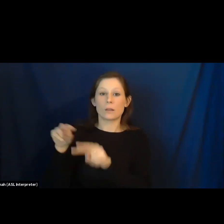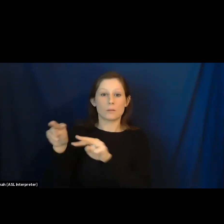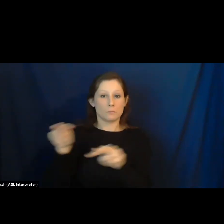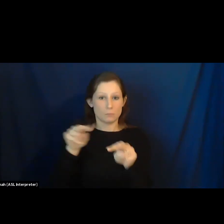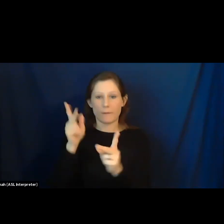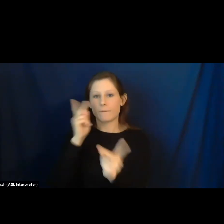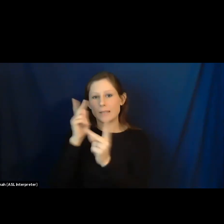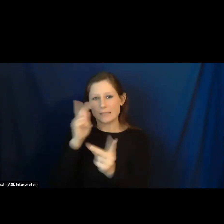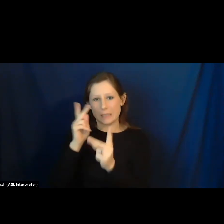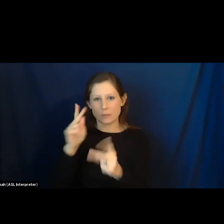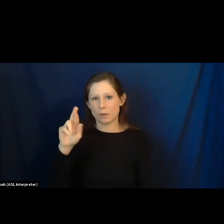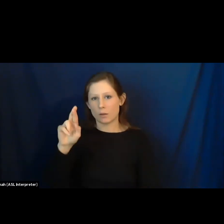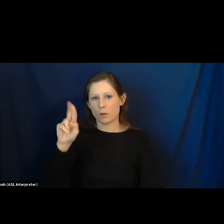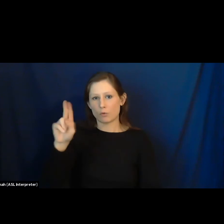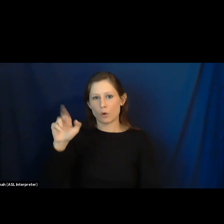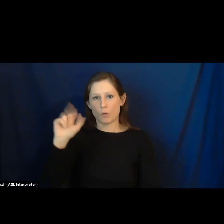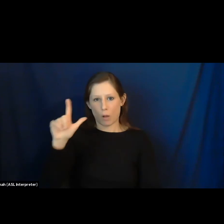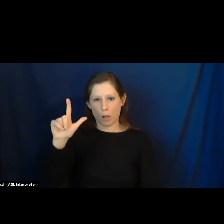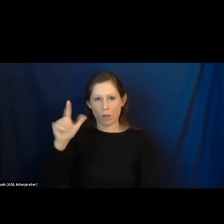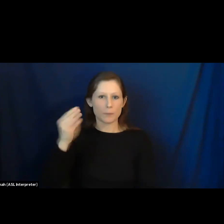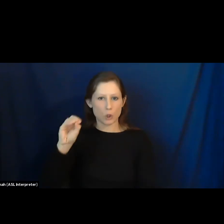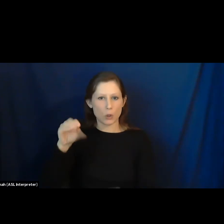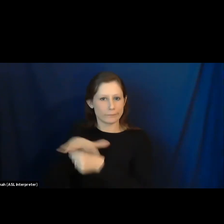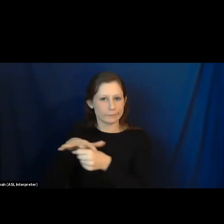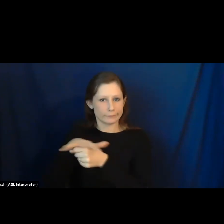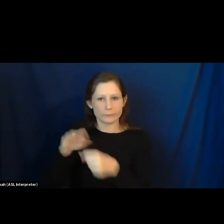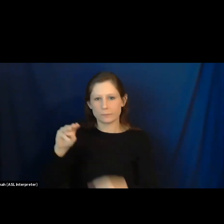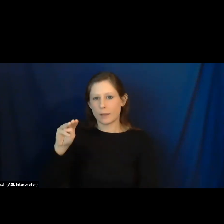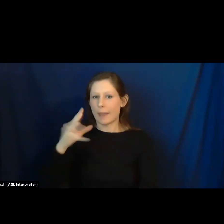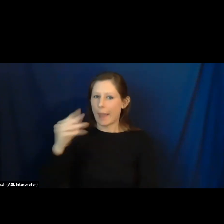metro. We were touring Cymbeline and we were lucky enough to do seven live performances